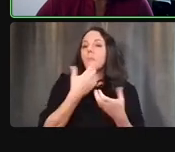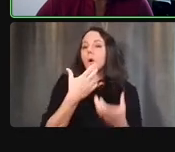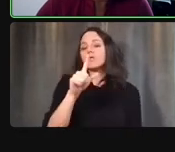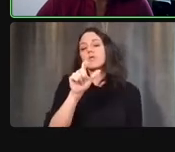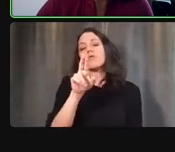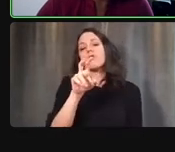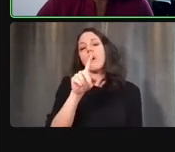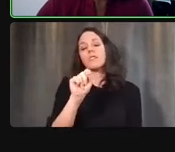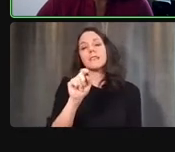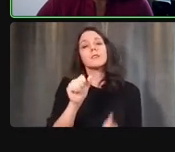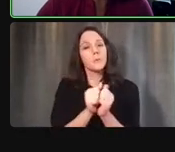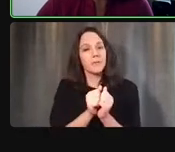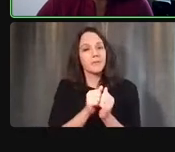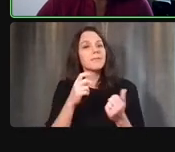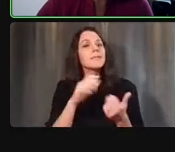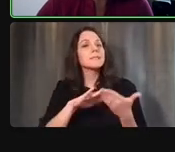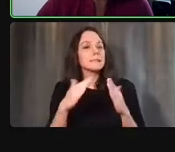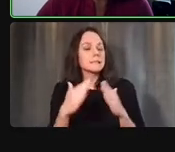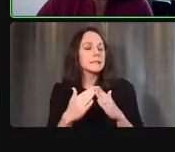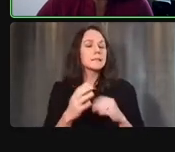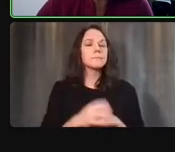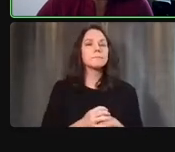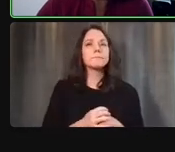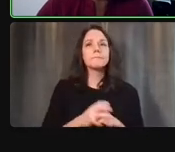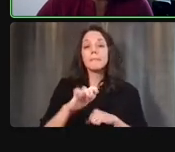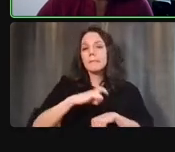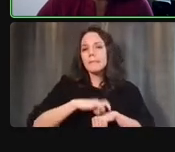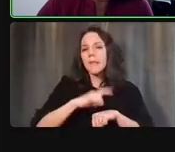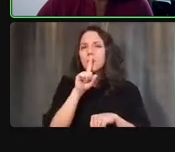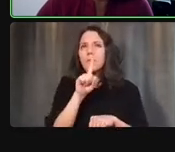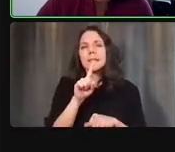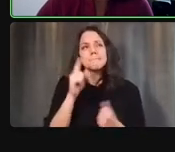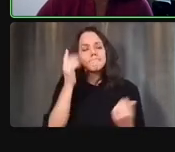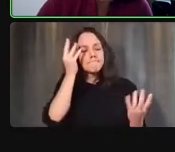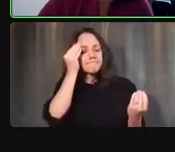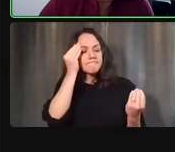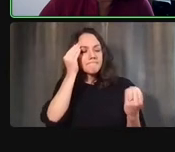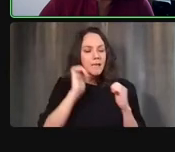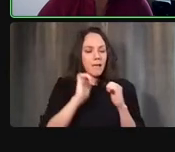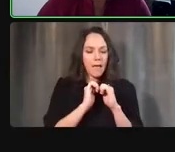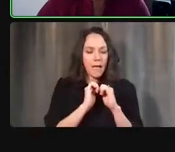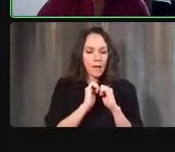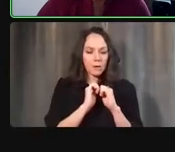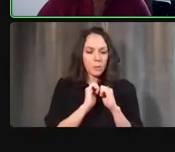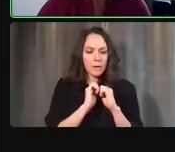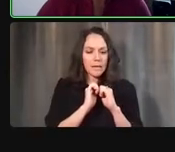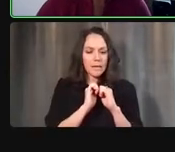and really wanted to look at a way to be able to decrease barriers to poetry.